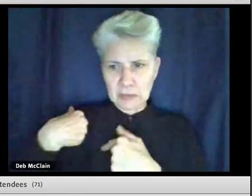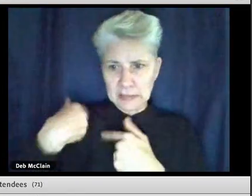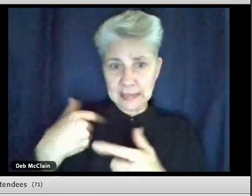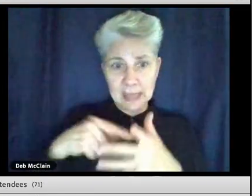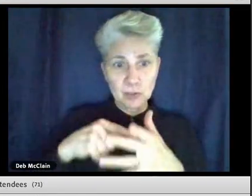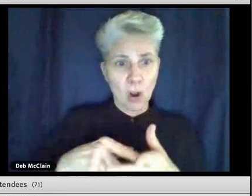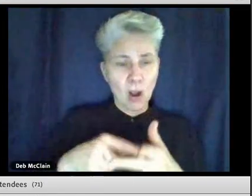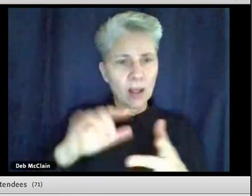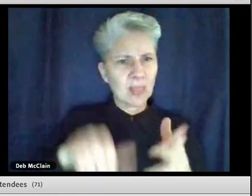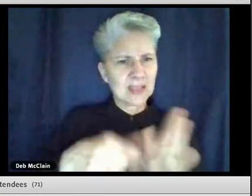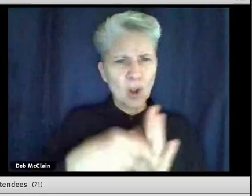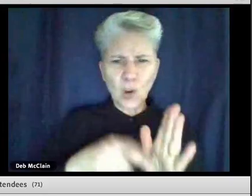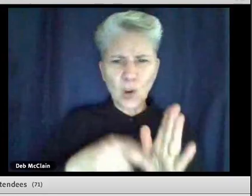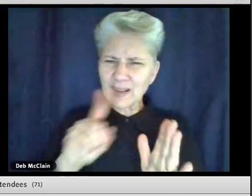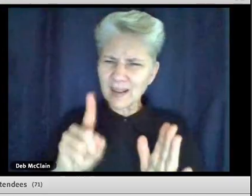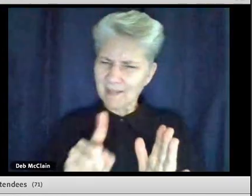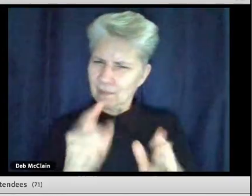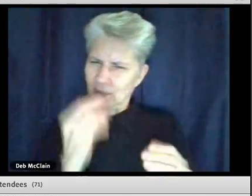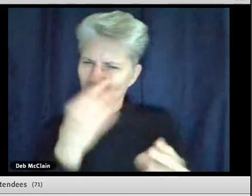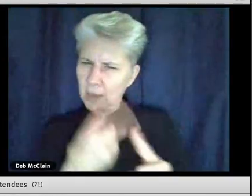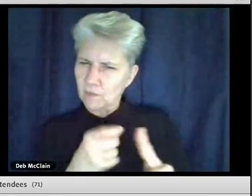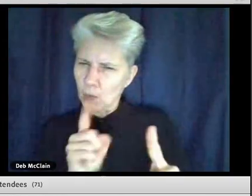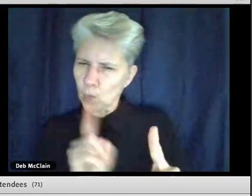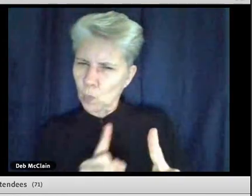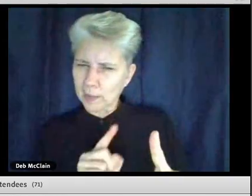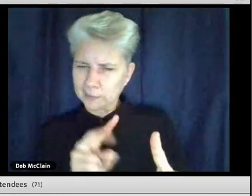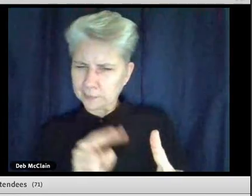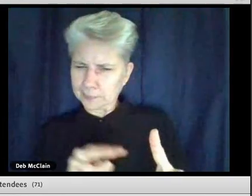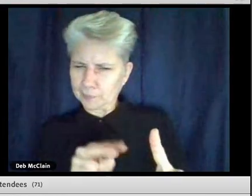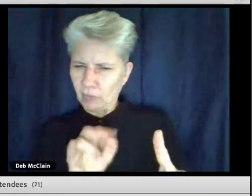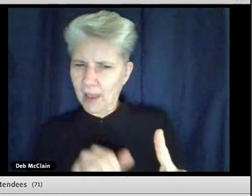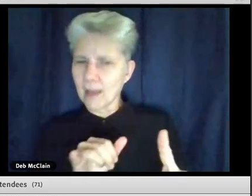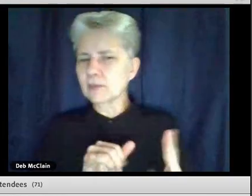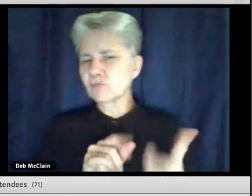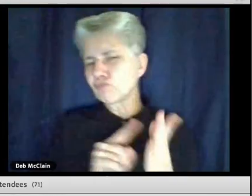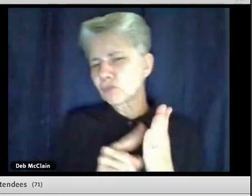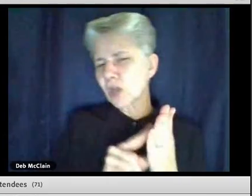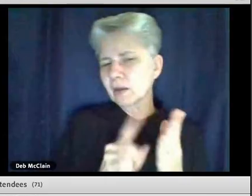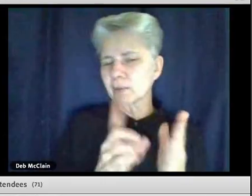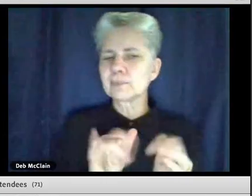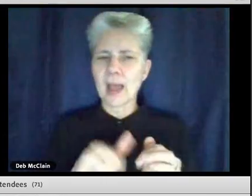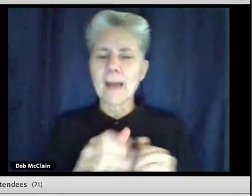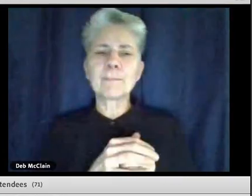You know, again, you've got that built in. I mean, ever since I started, "Oh, that's an article? Really? Where'd they get the information from?"